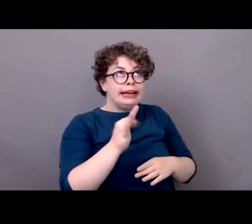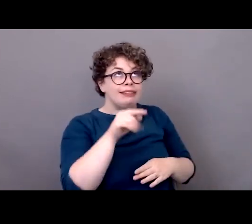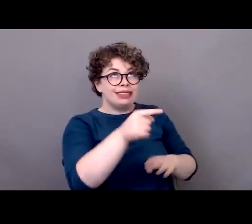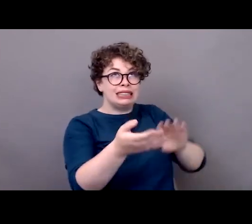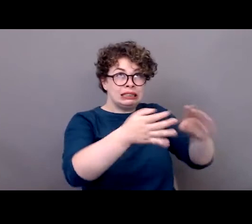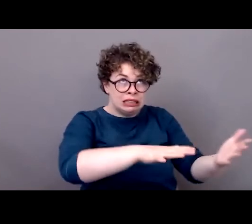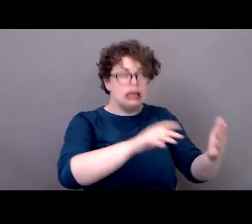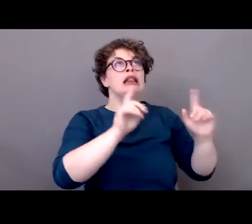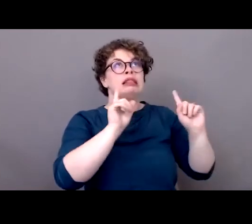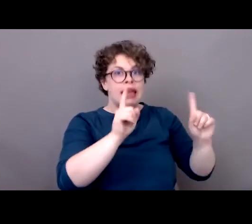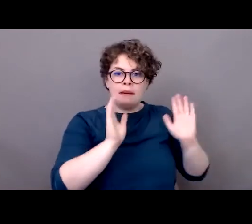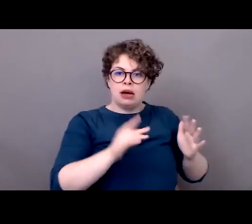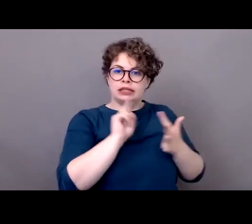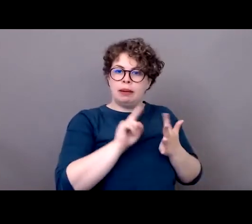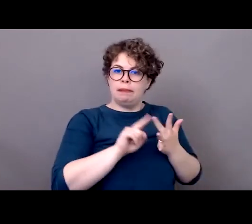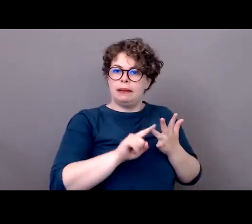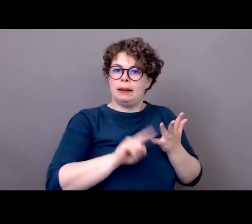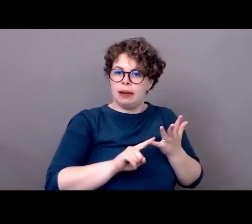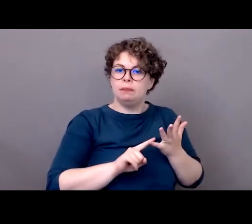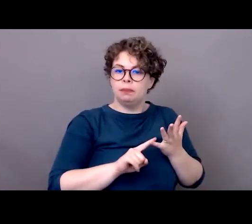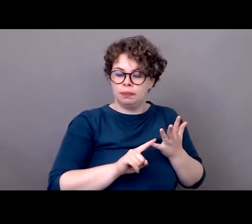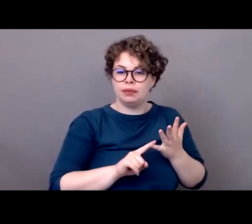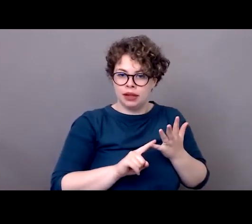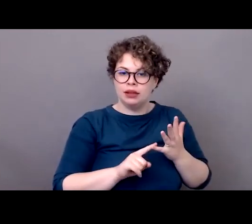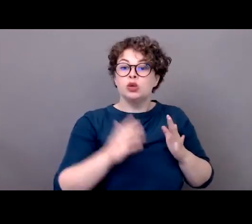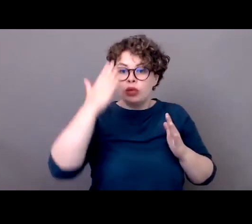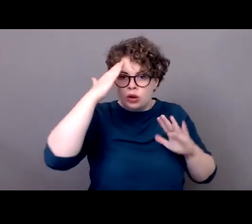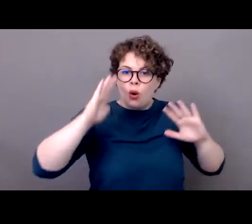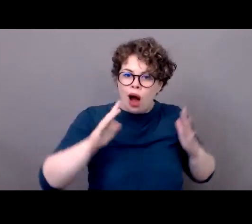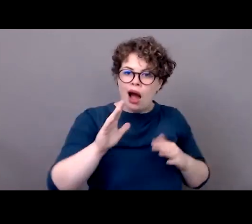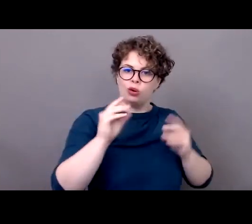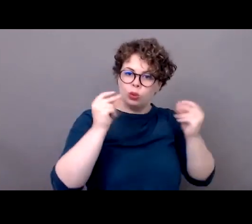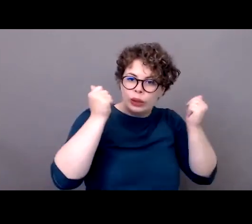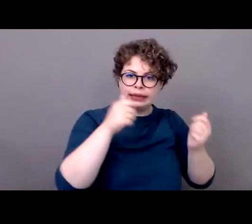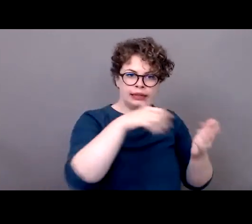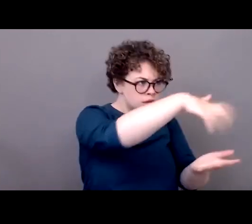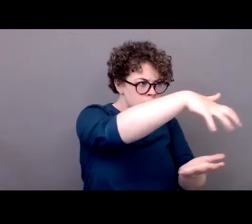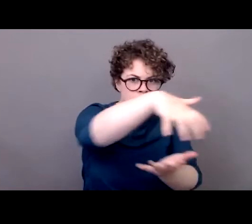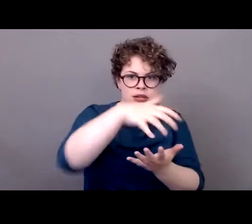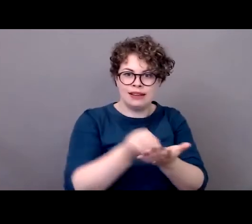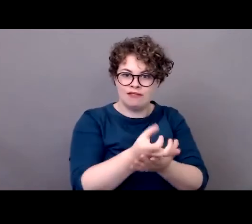There are high-risk contexts. So that data needs to be gathered, beforehand. So that when response